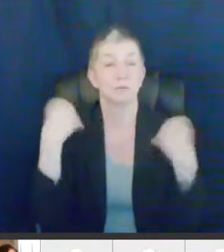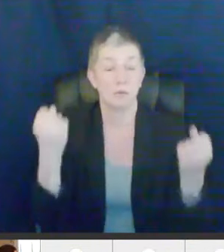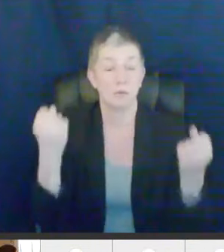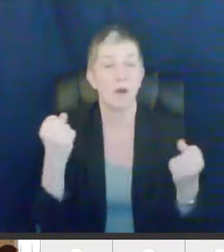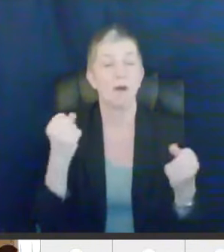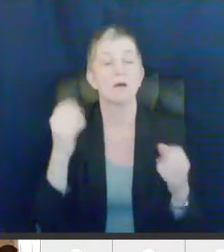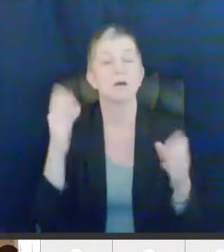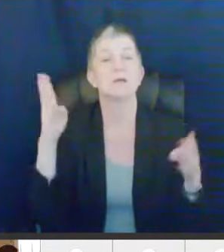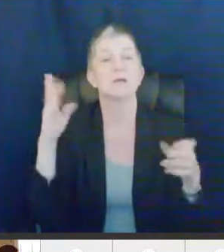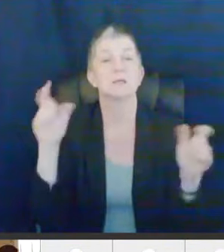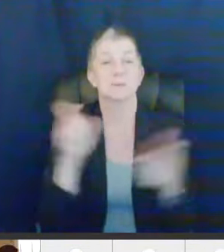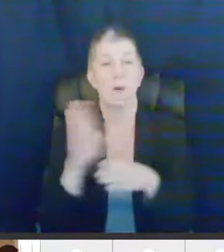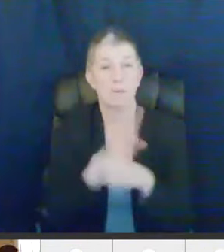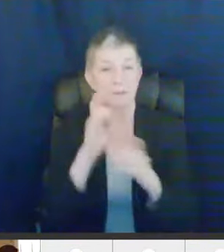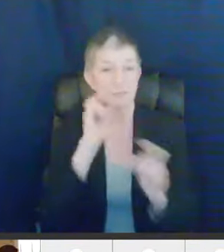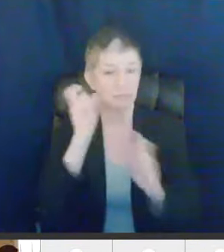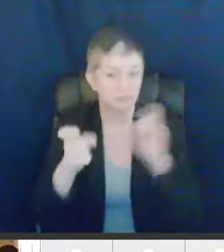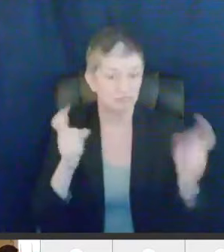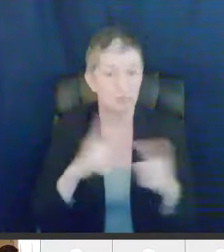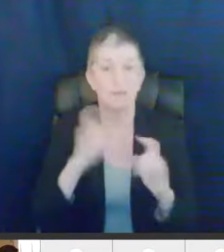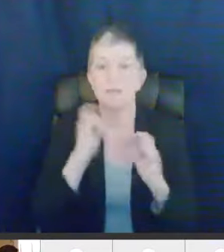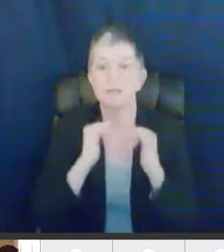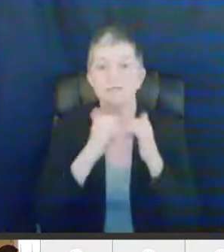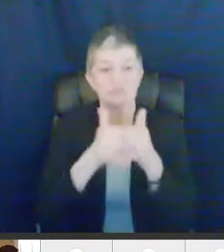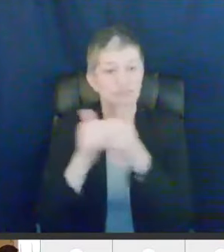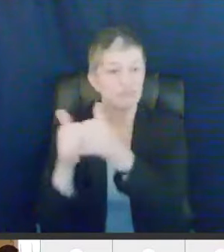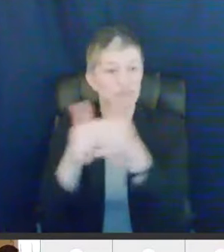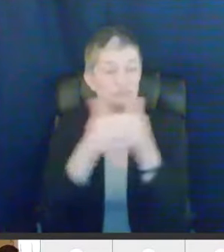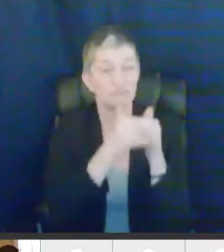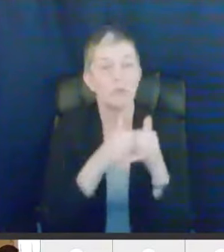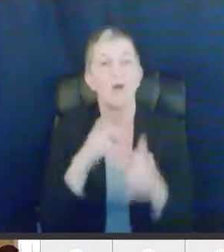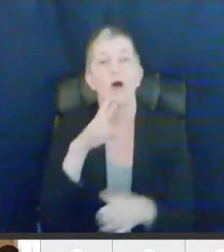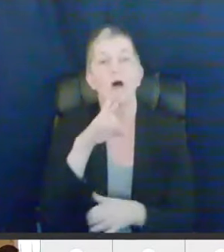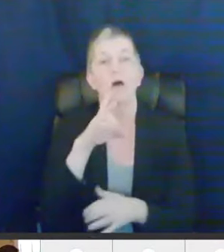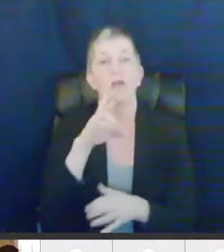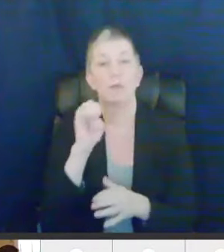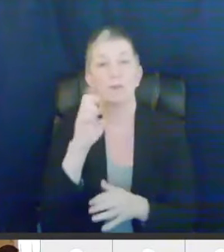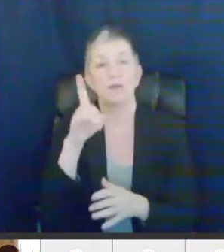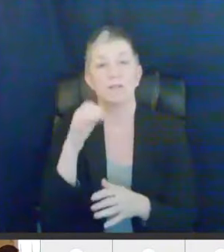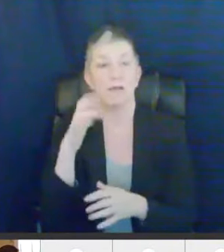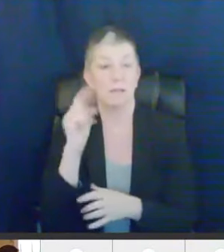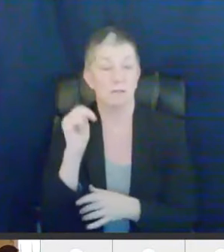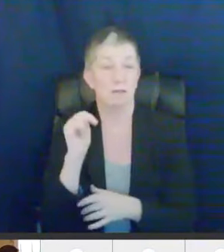again being administered by the Redevelopment Authority in Montgomery County in partnership with the Montgomery